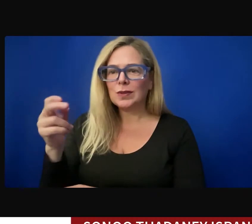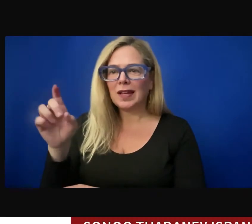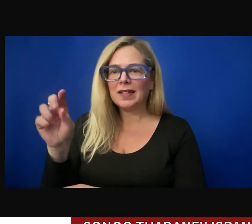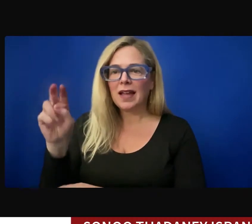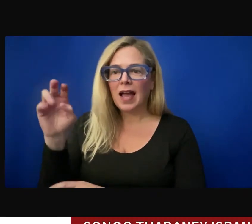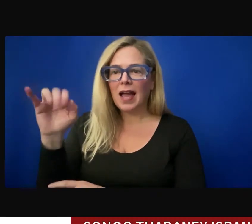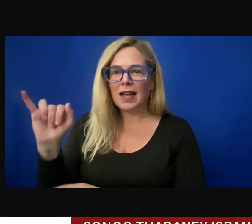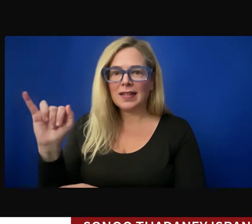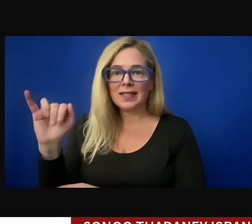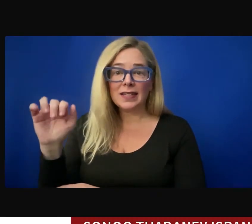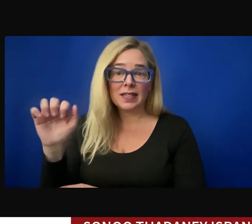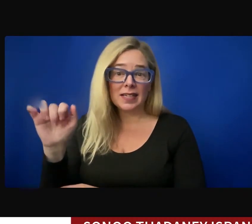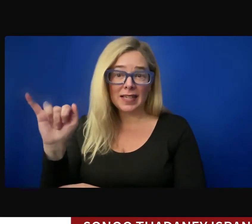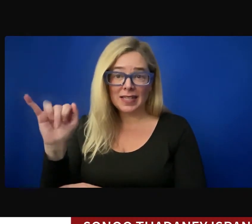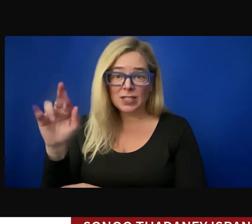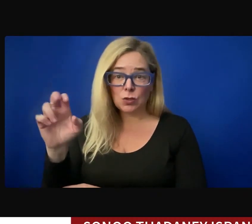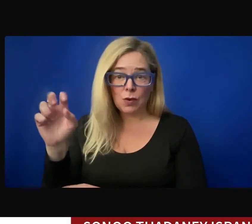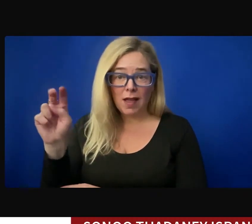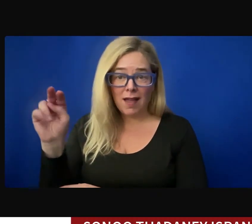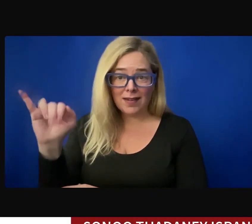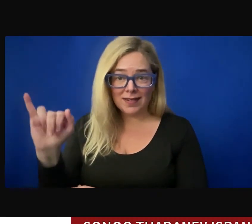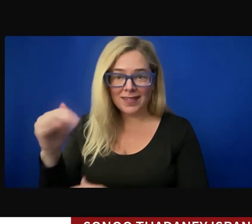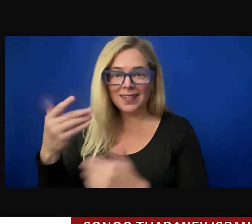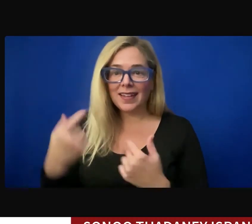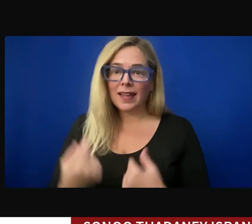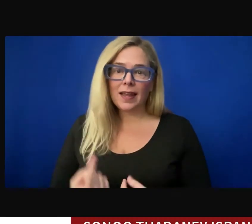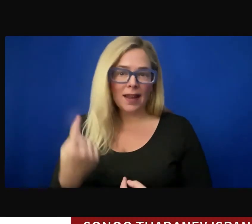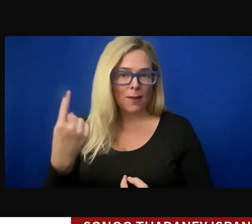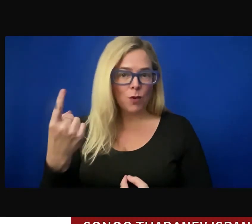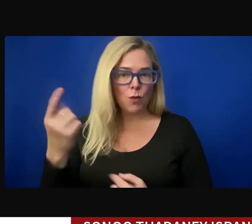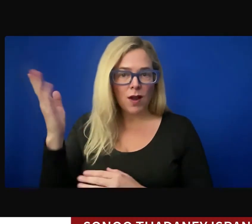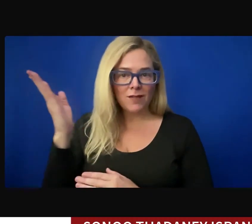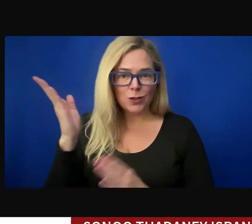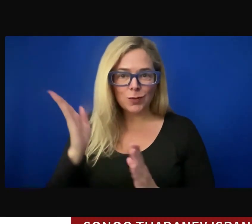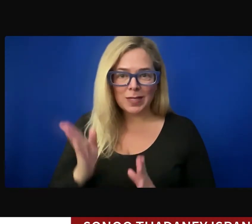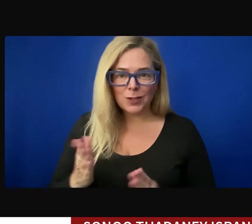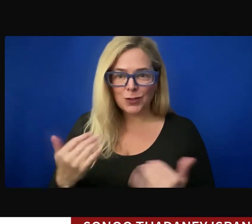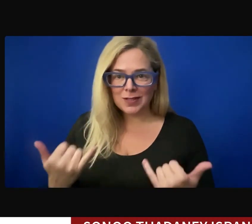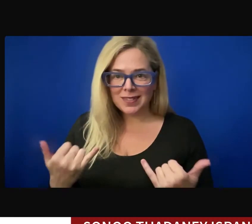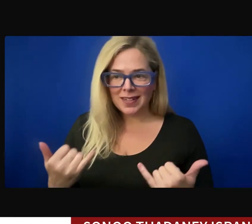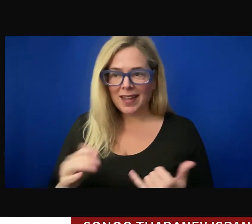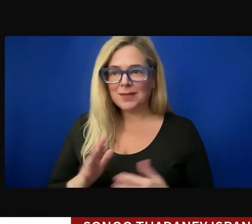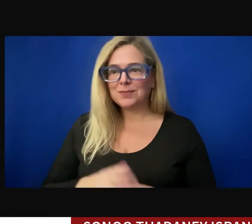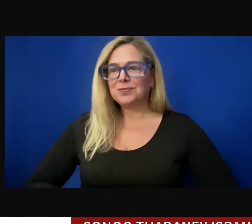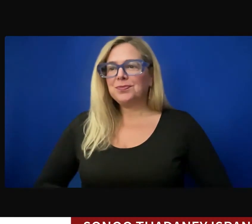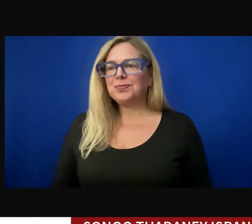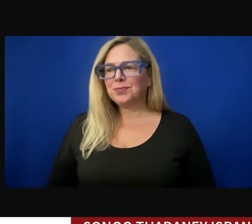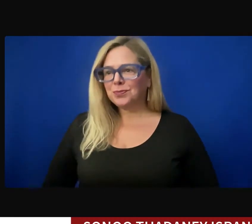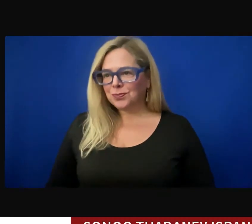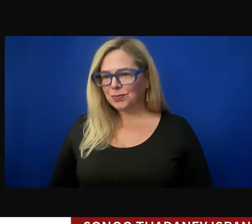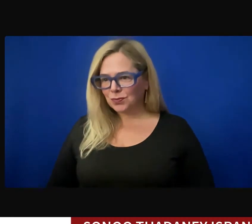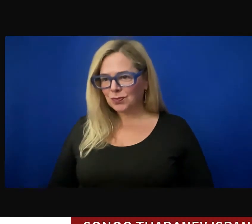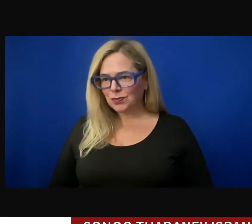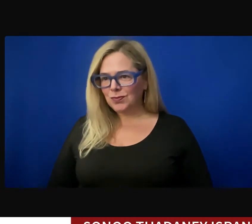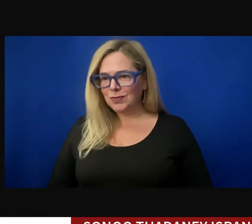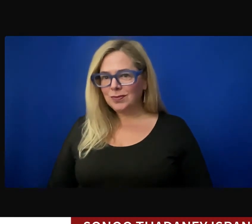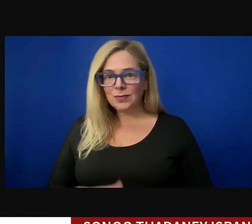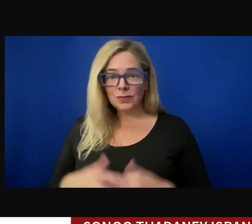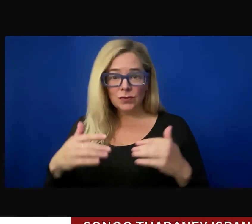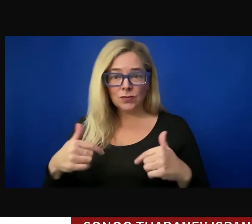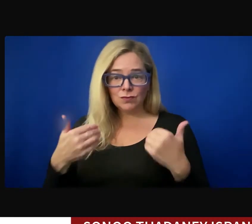I will be one of the speakers today and take your questions. I am an ally to everybody